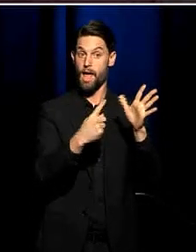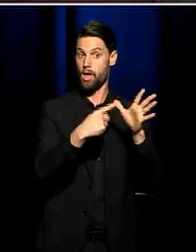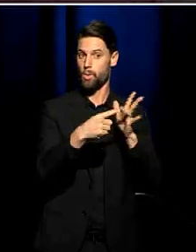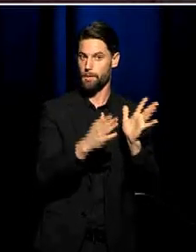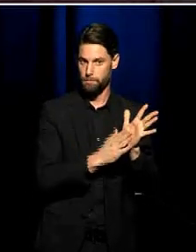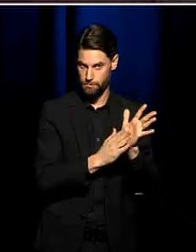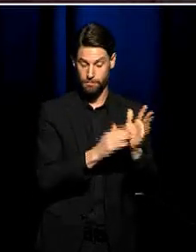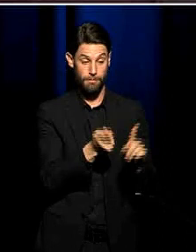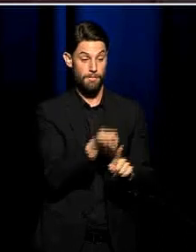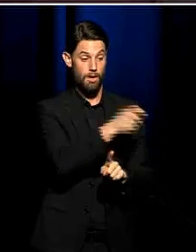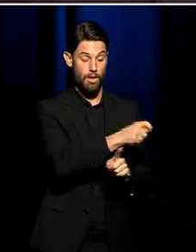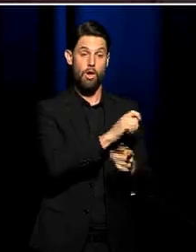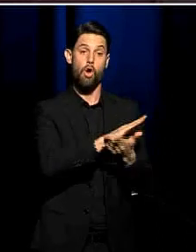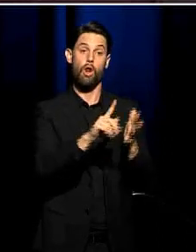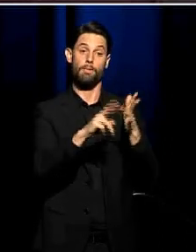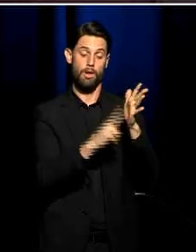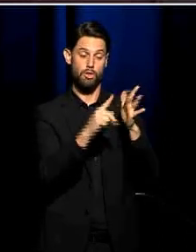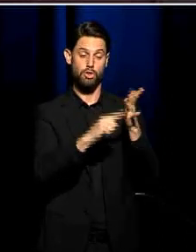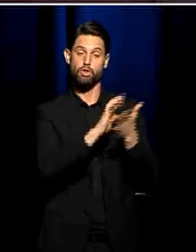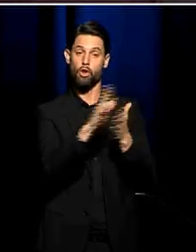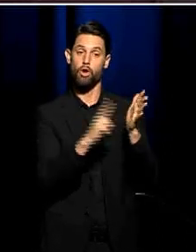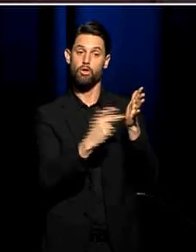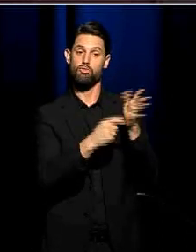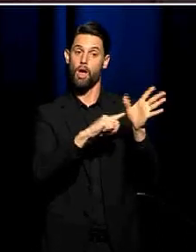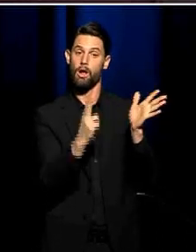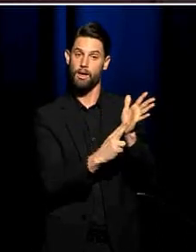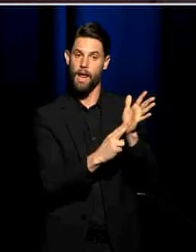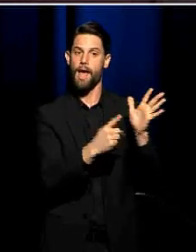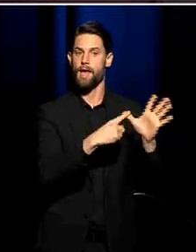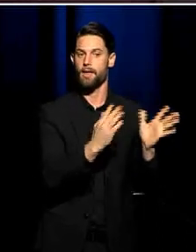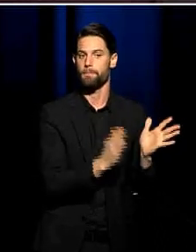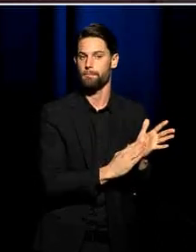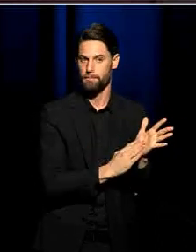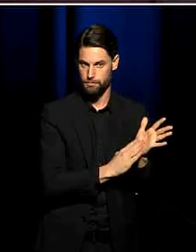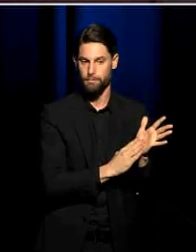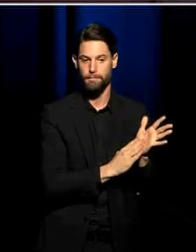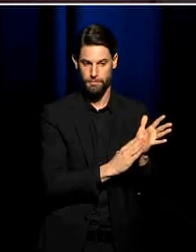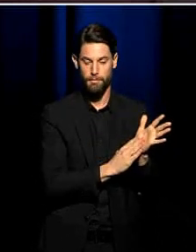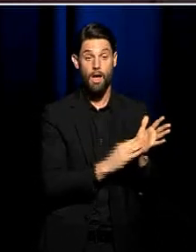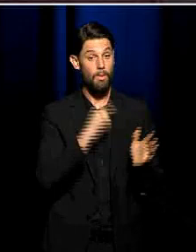the Honorable John Ryan AM to my extreme right. I shall now ask Commissioner Mason